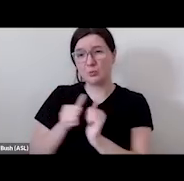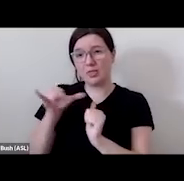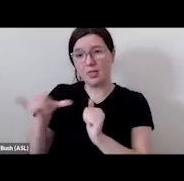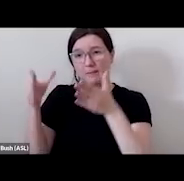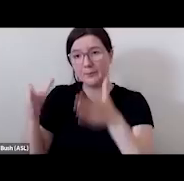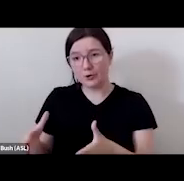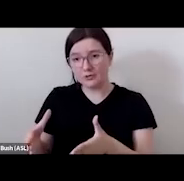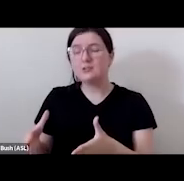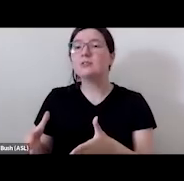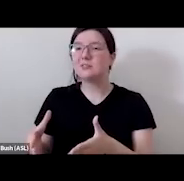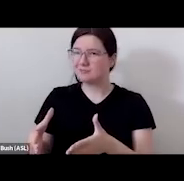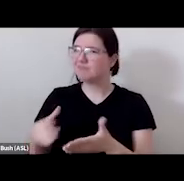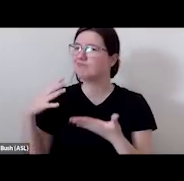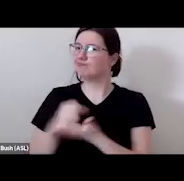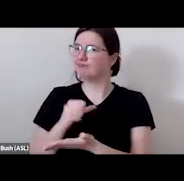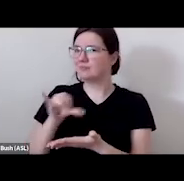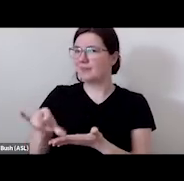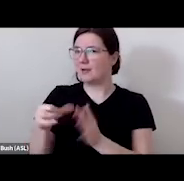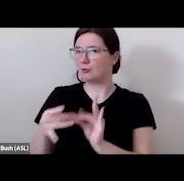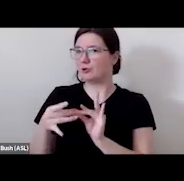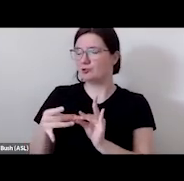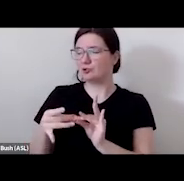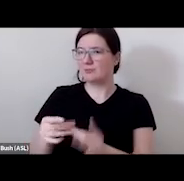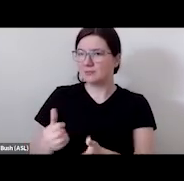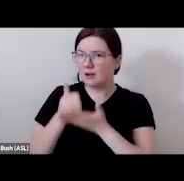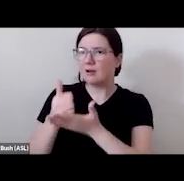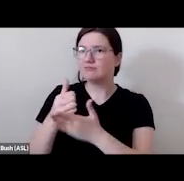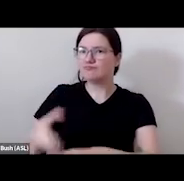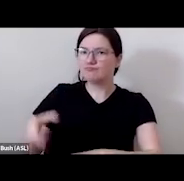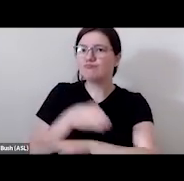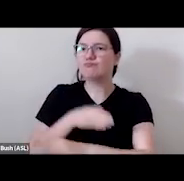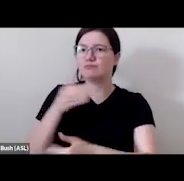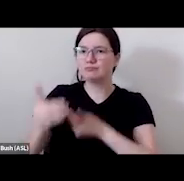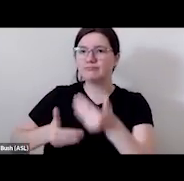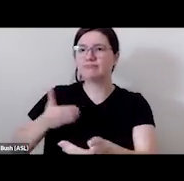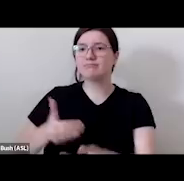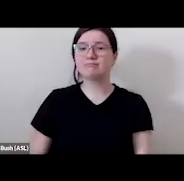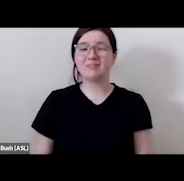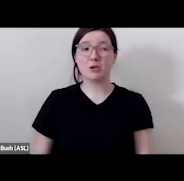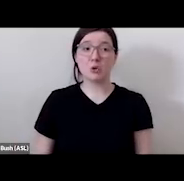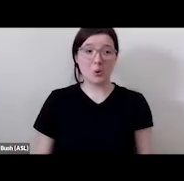to make progress. And I will wrap up there in the interest of time.